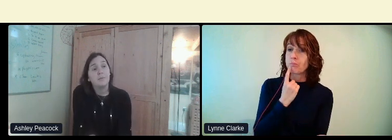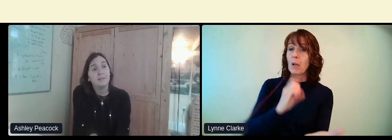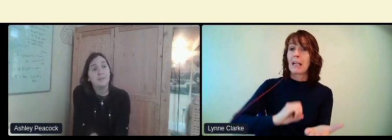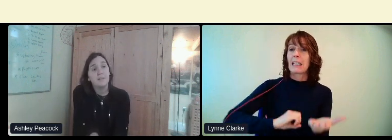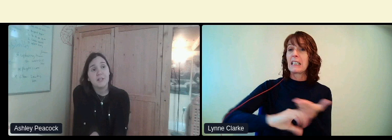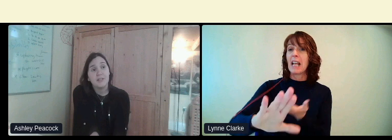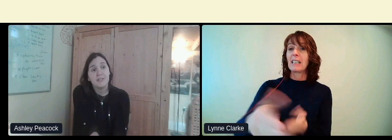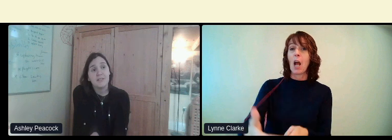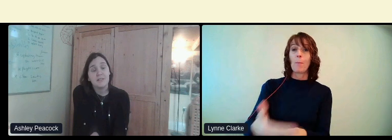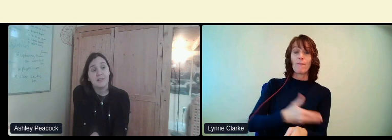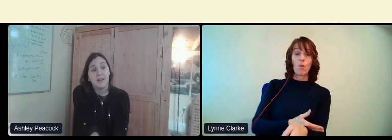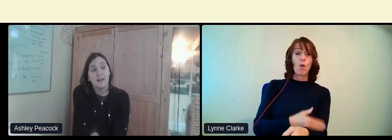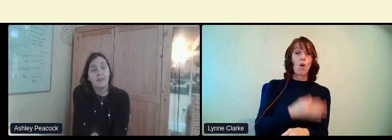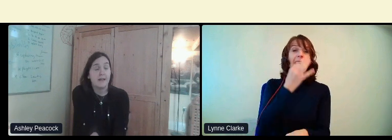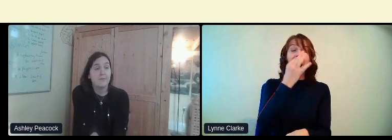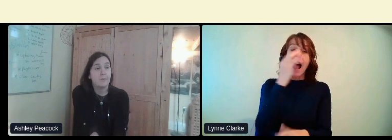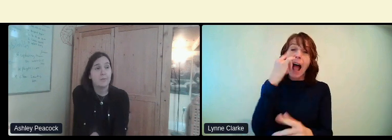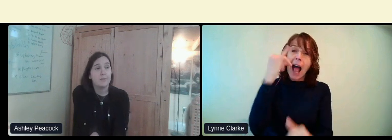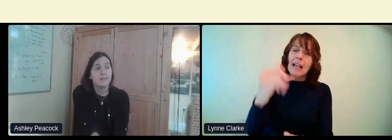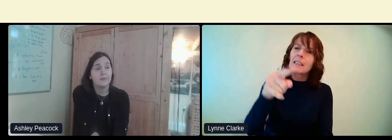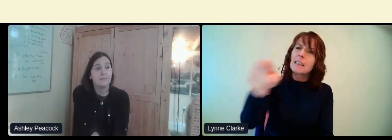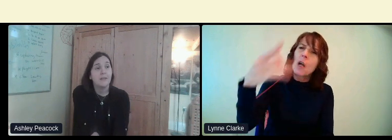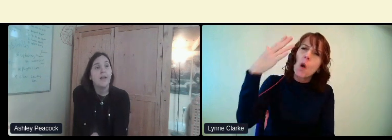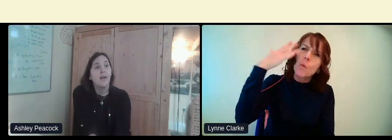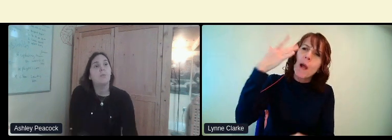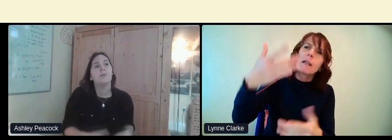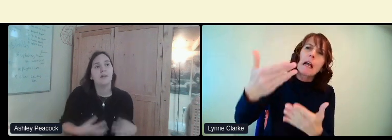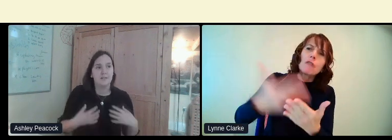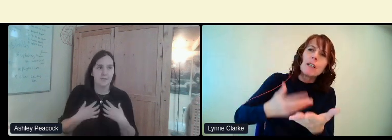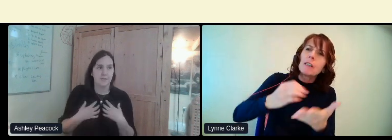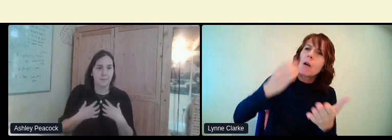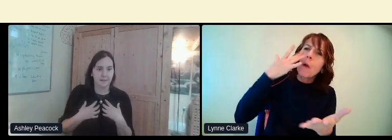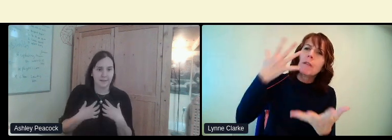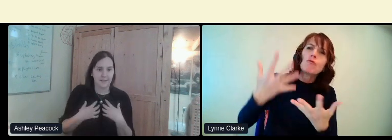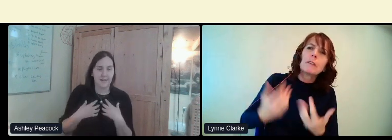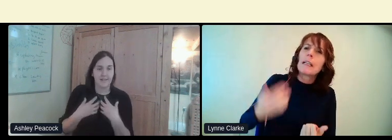people need those agendas because everyone might be different. What that does for me is